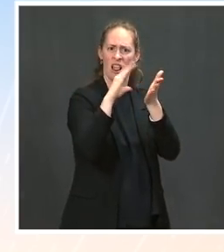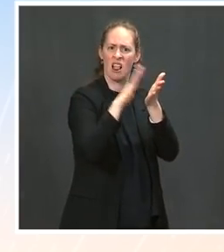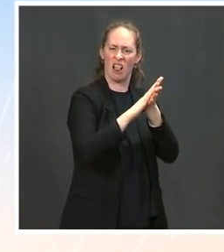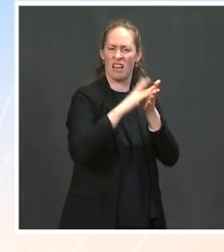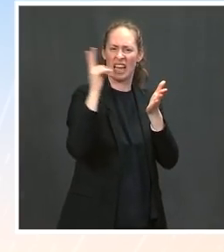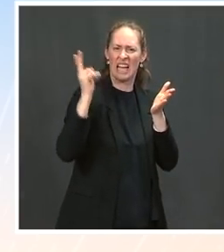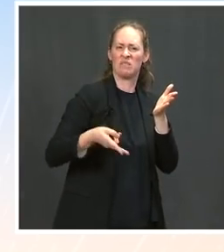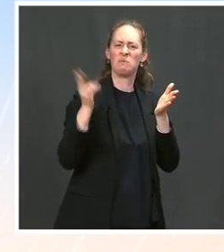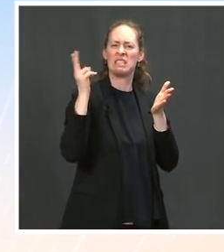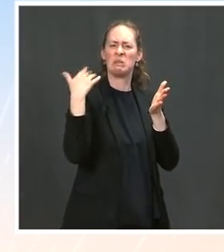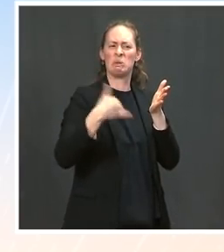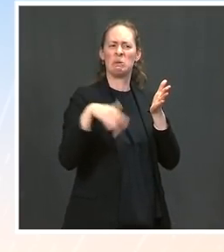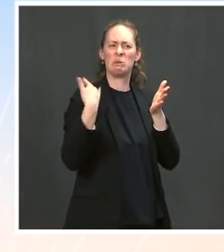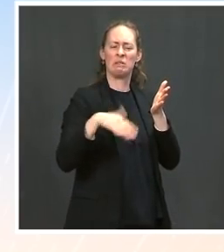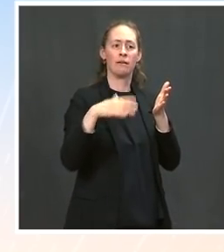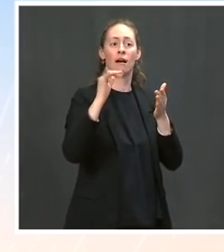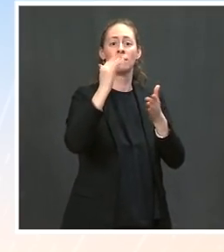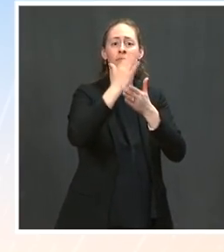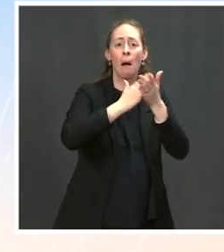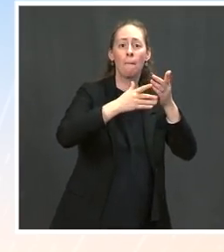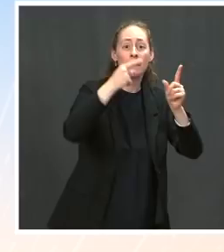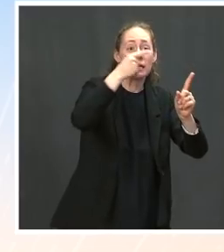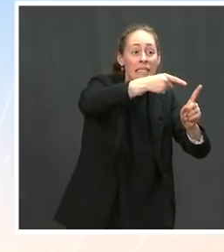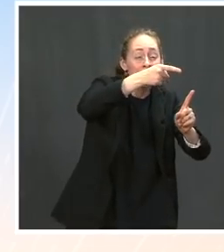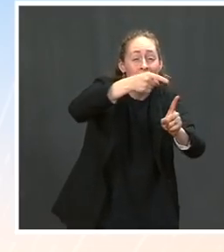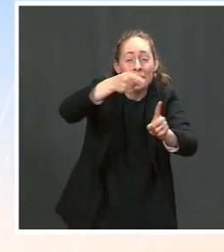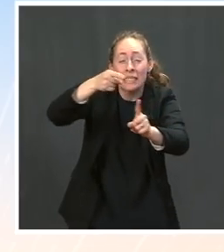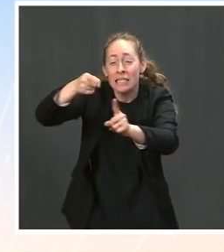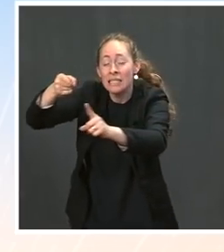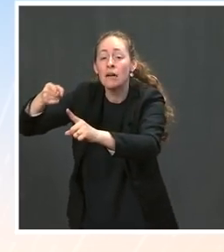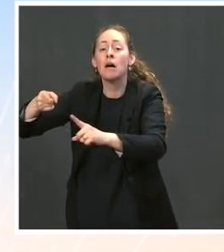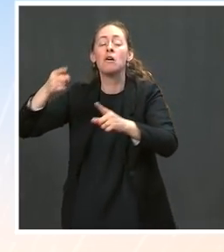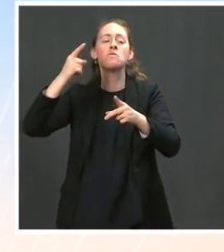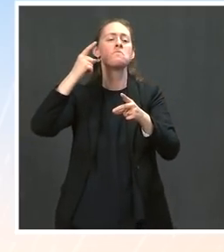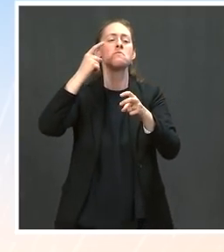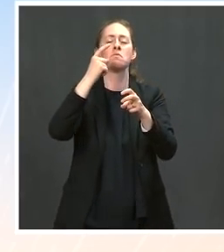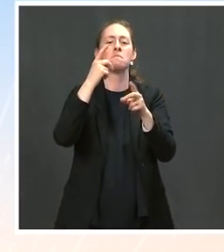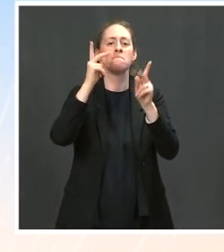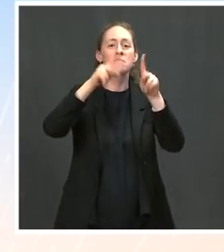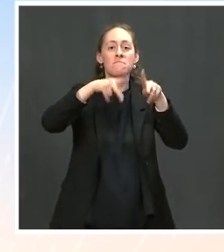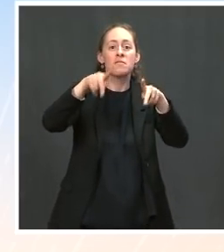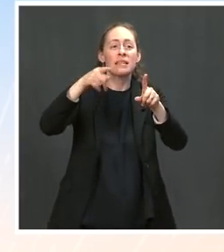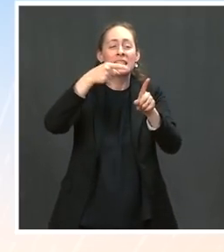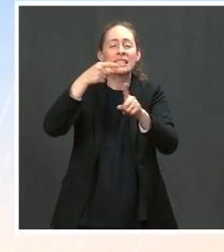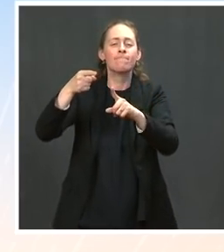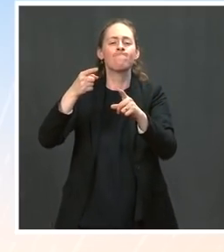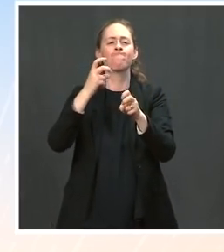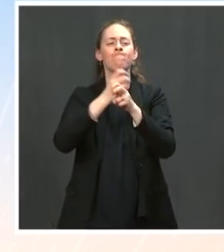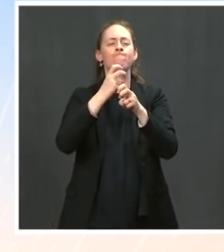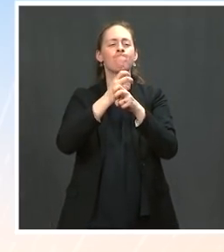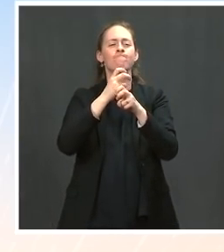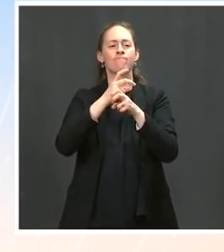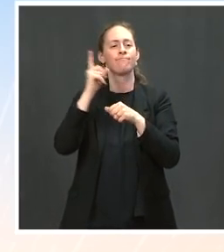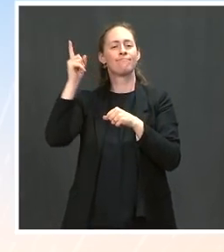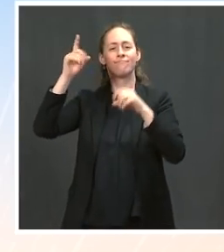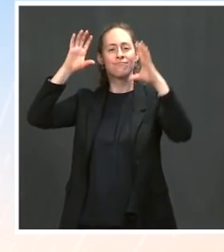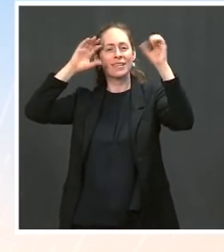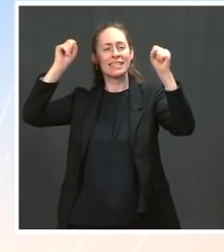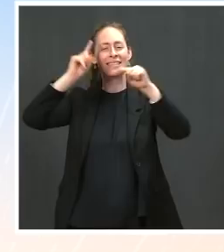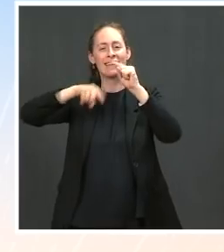Obviously, I'd have to -- I don't expect we would -- just to expectation set. I'm happy to see if there's anything more from our counsel's office we can share. The Press: Thank you, Jen.